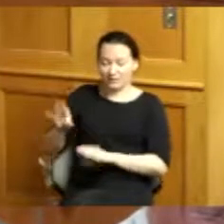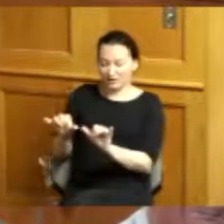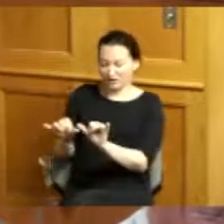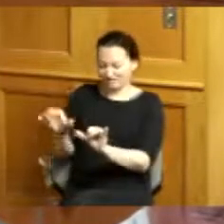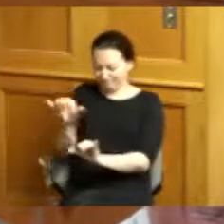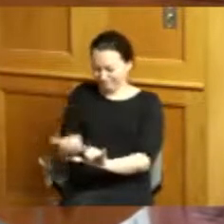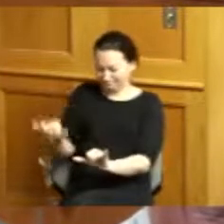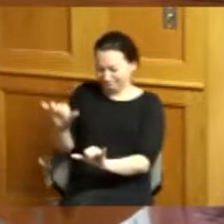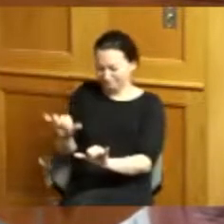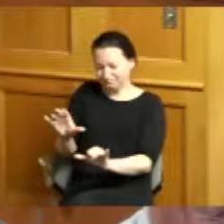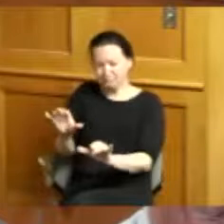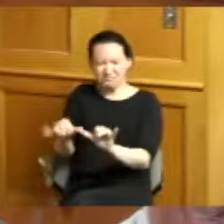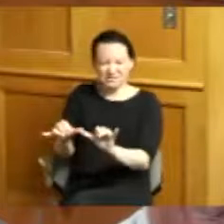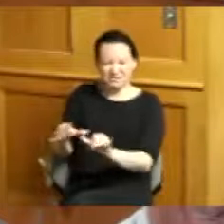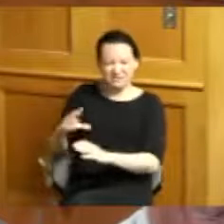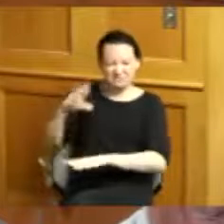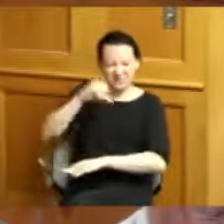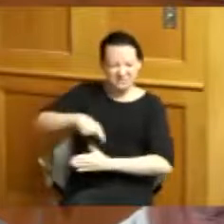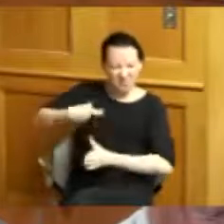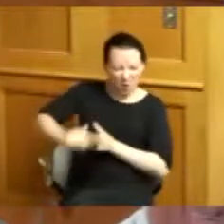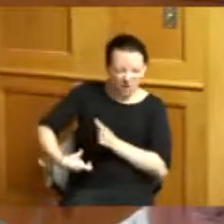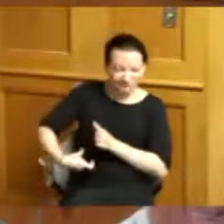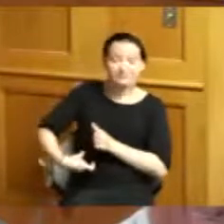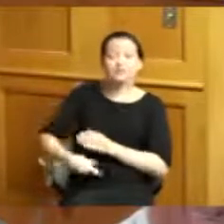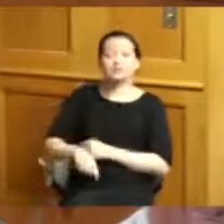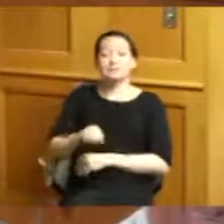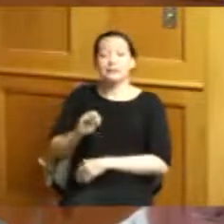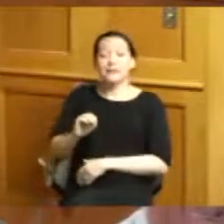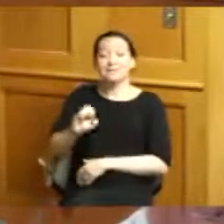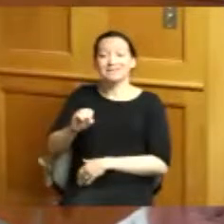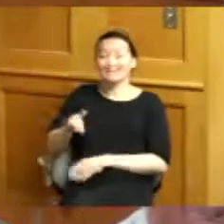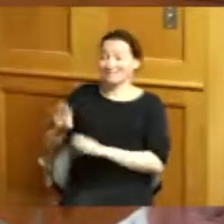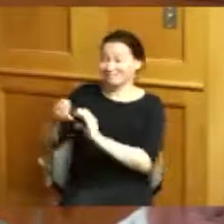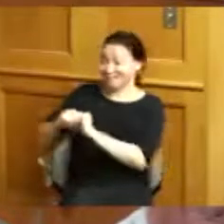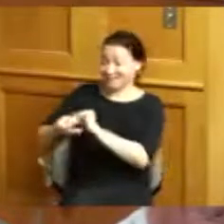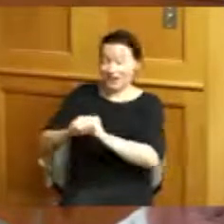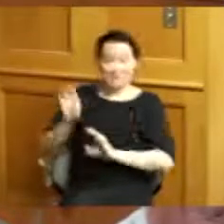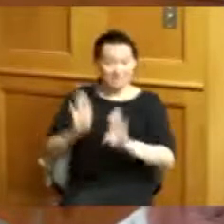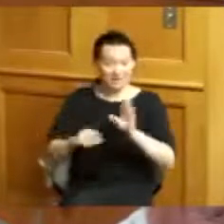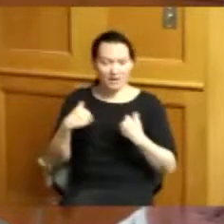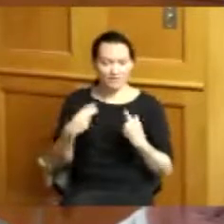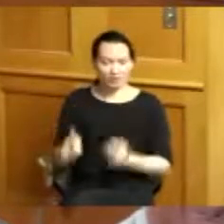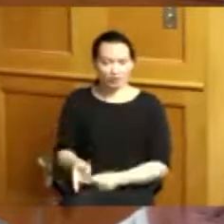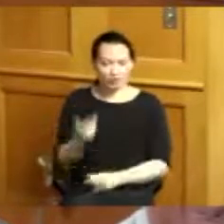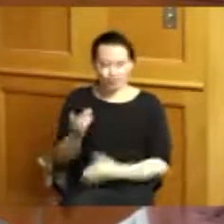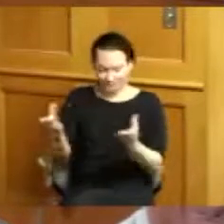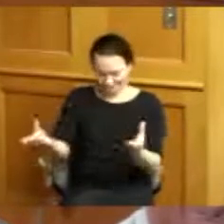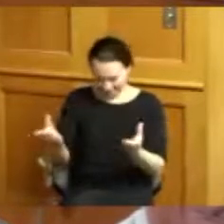estimate of cost to construct MSD advertised for bids and did receive two one which exceeded the